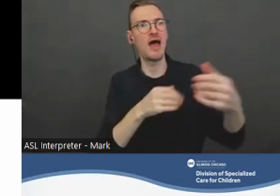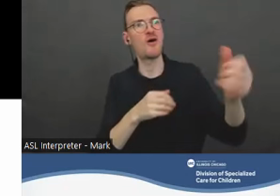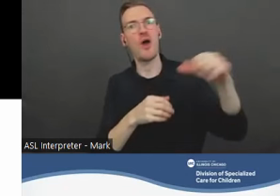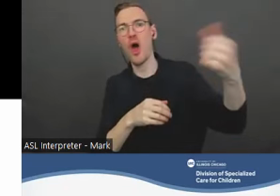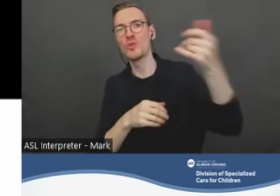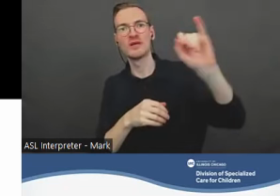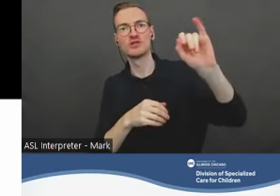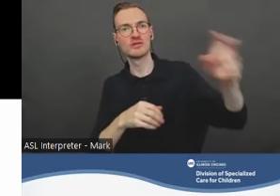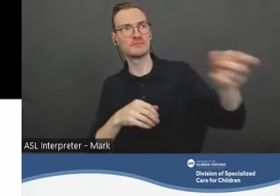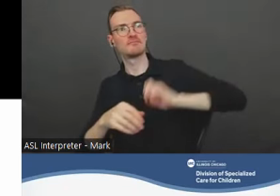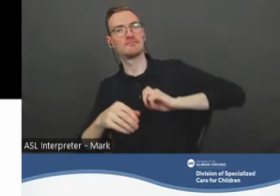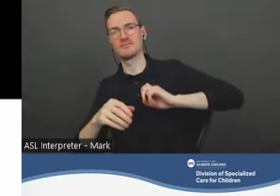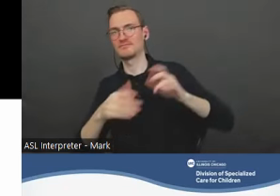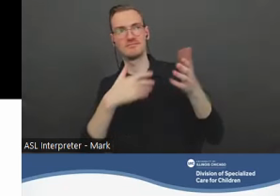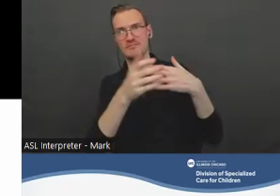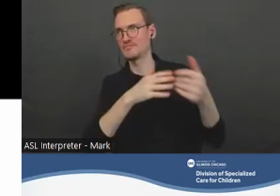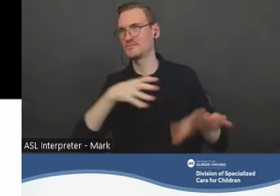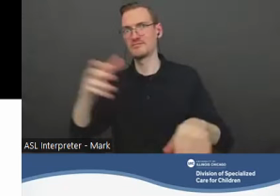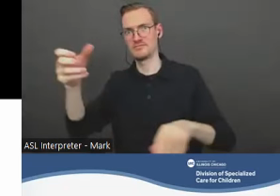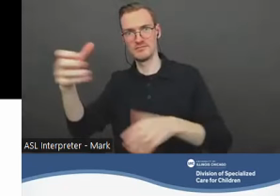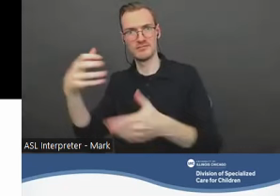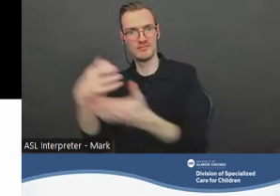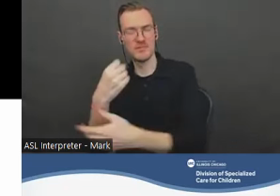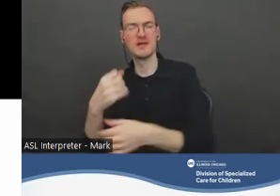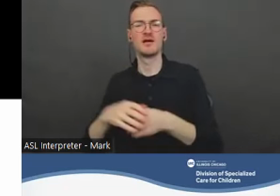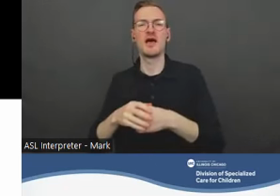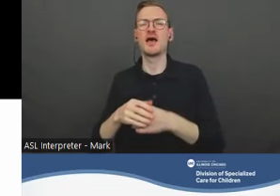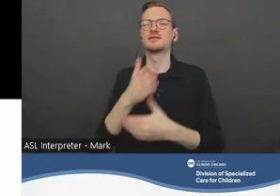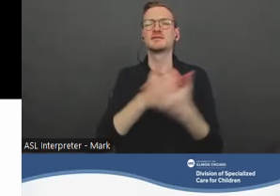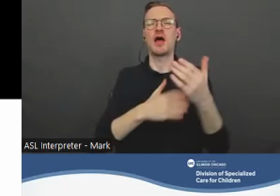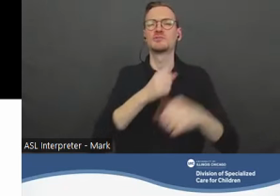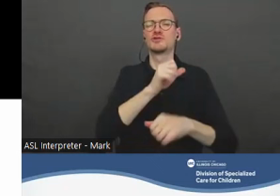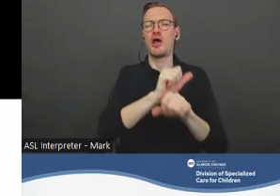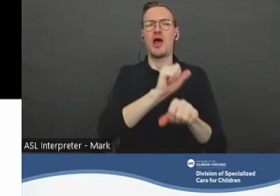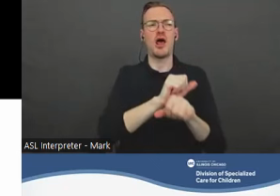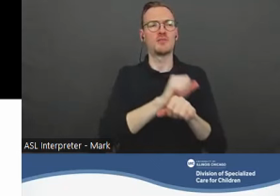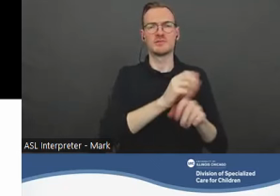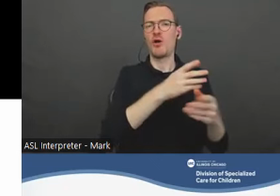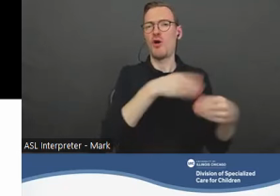many of them do if you get insurance through a job you may only have one plan option or with some